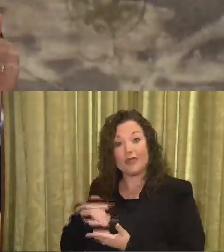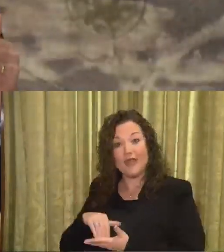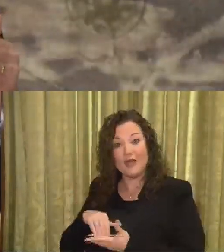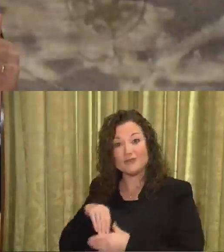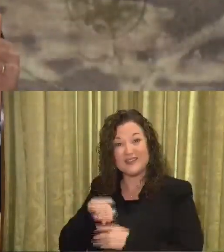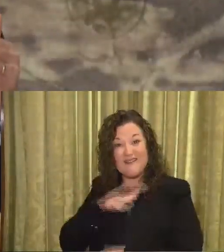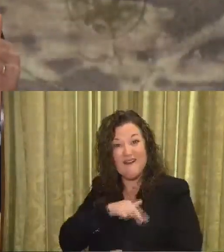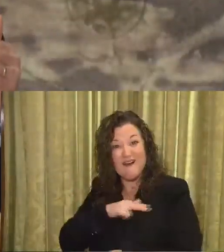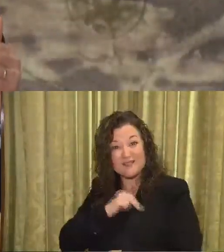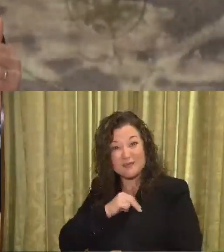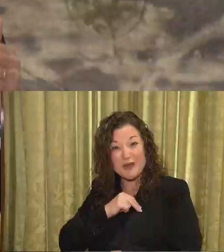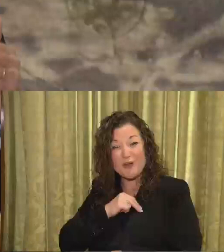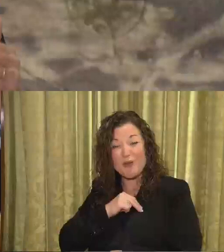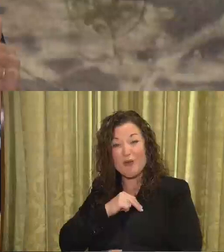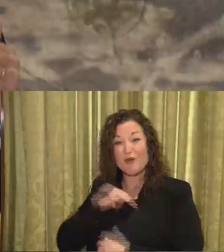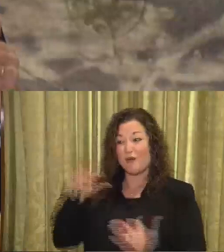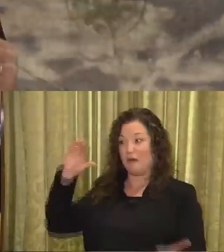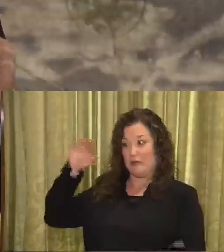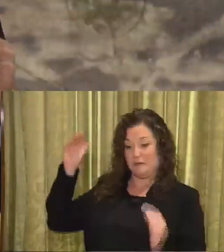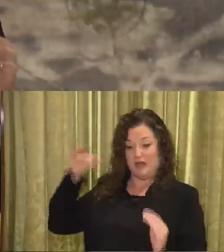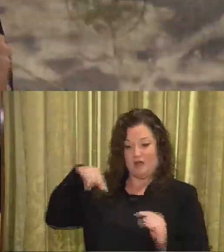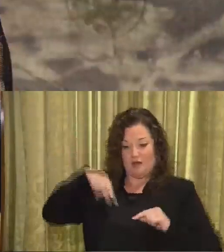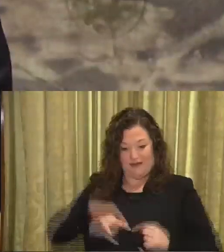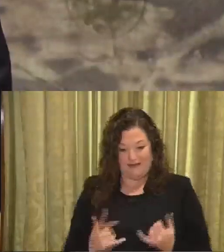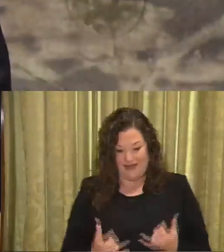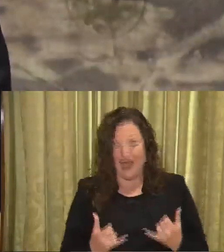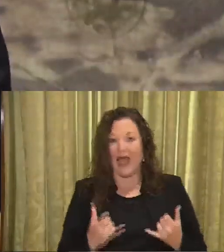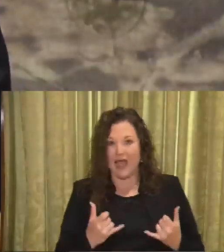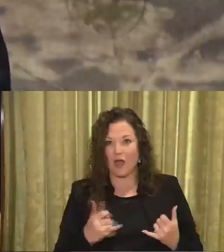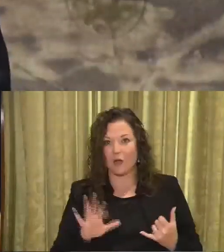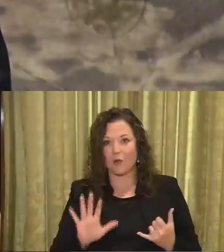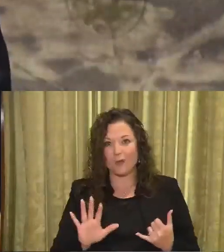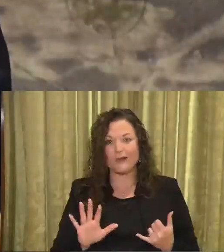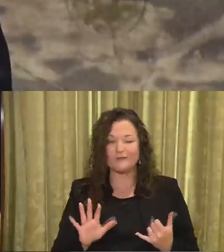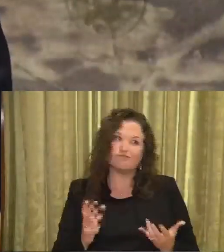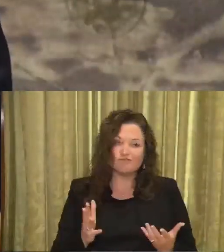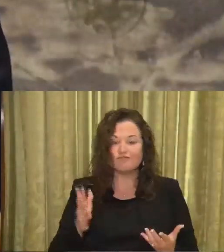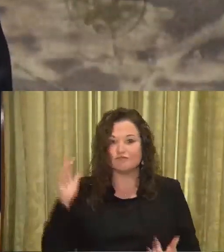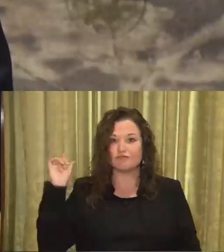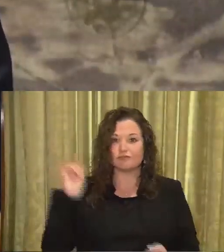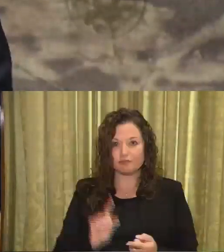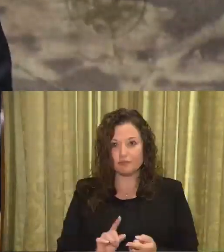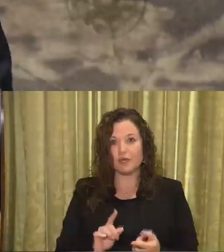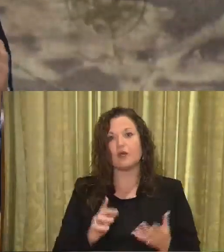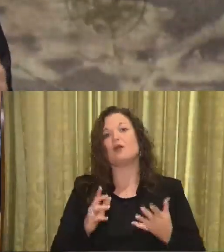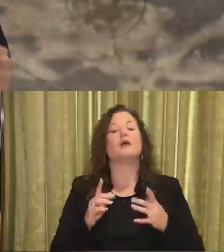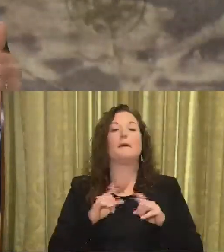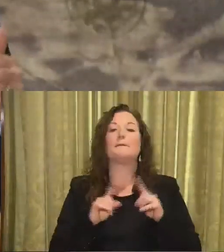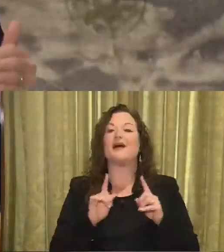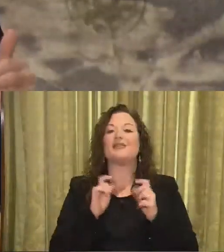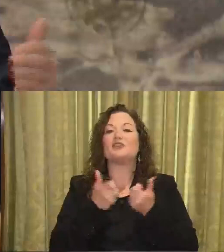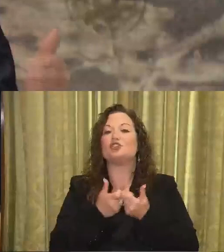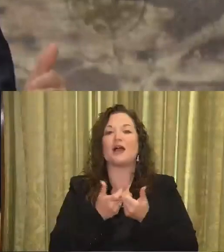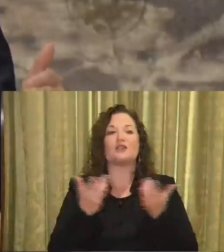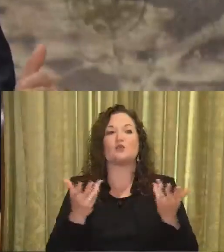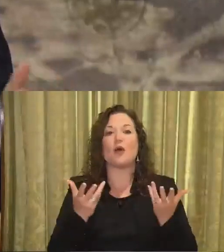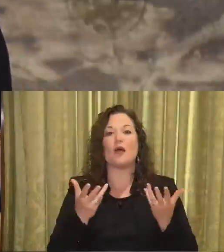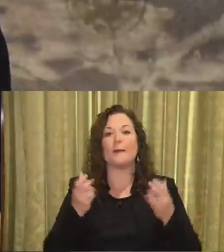1000 hospitalized in early January. But the challenge is that everybody has put off so many different health needs.